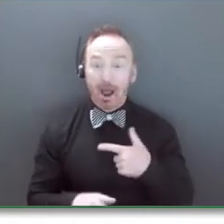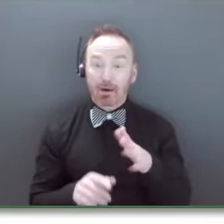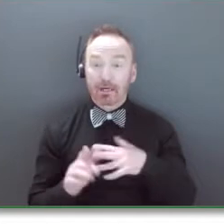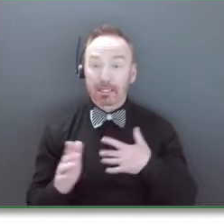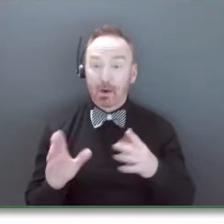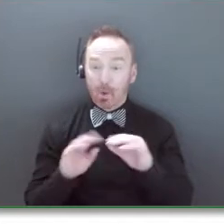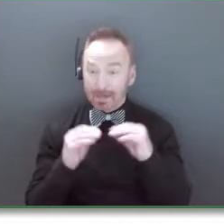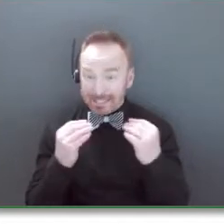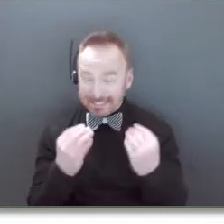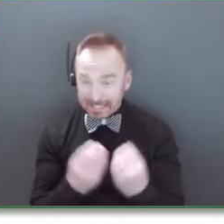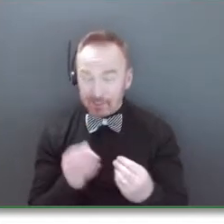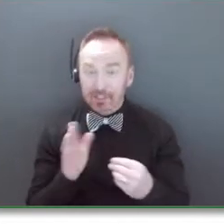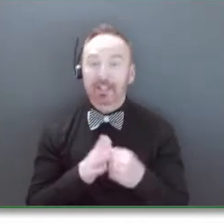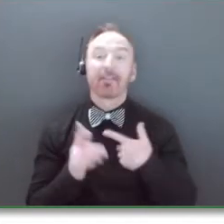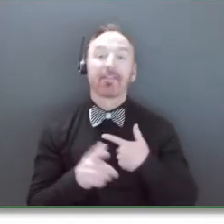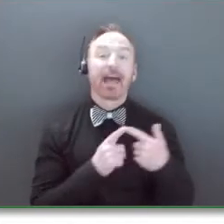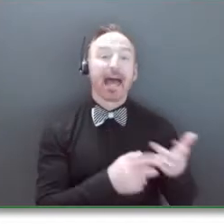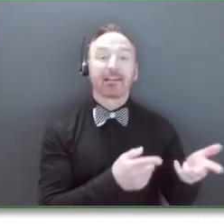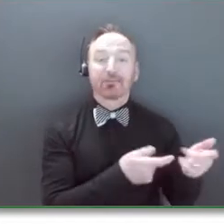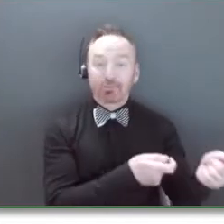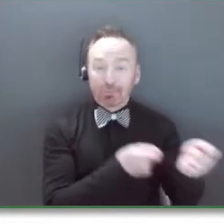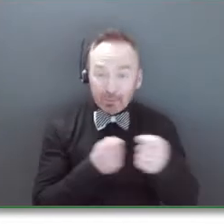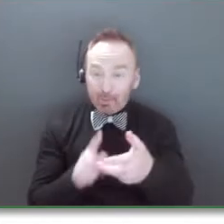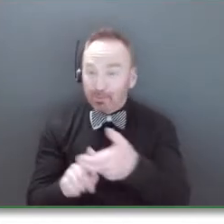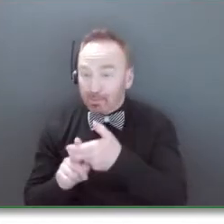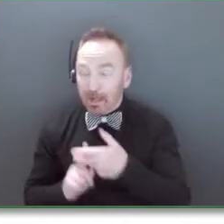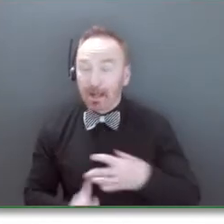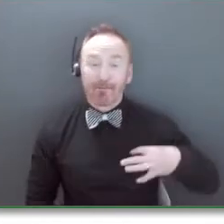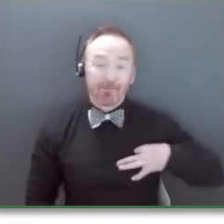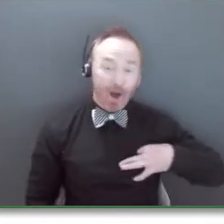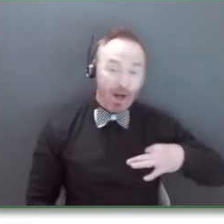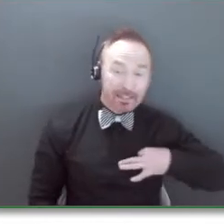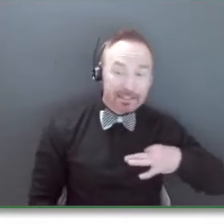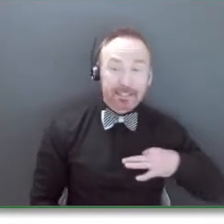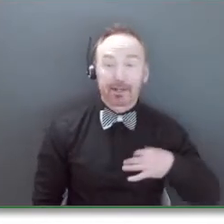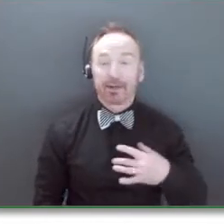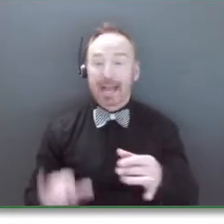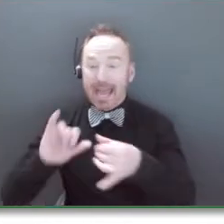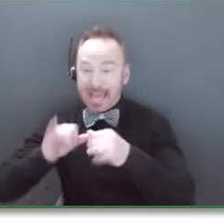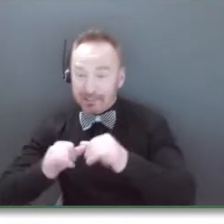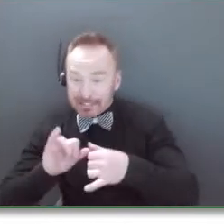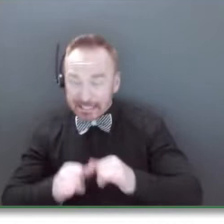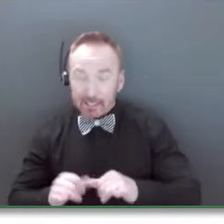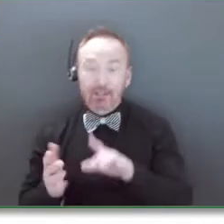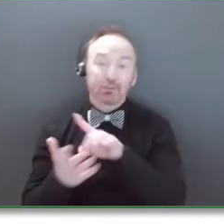engineers and inventors to design and build customized assistive devices